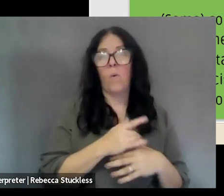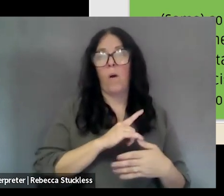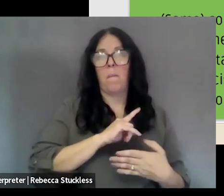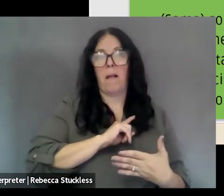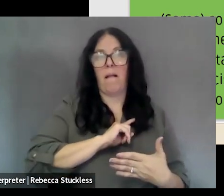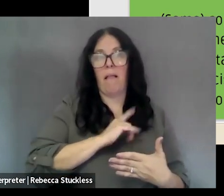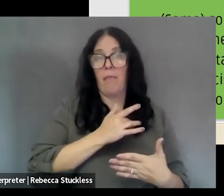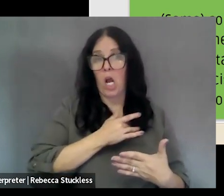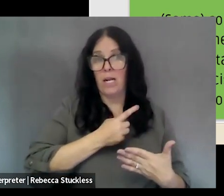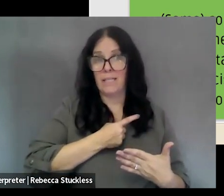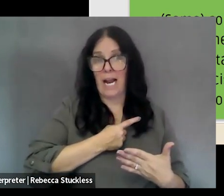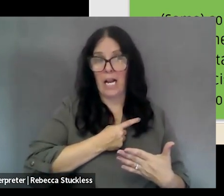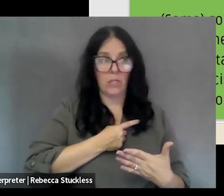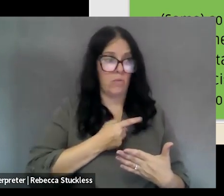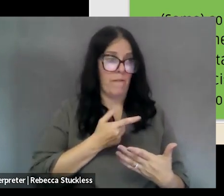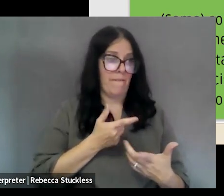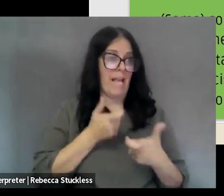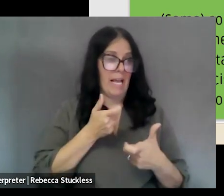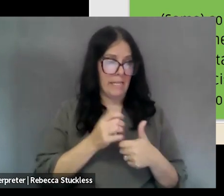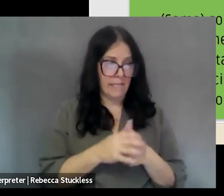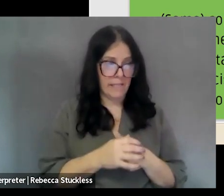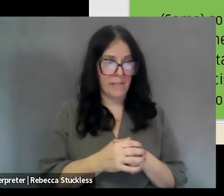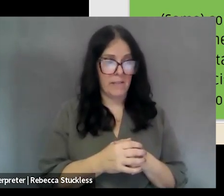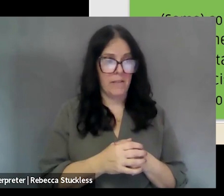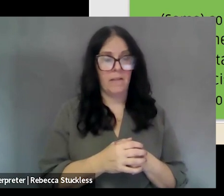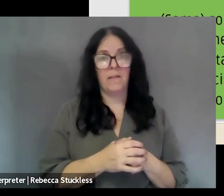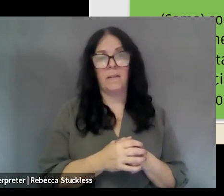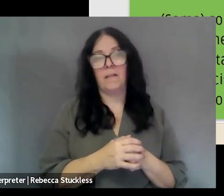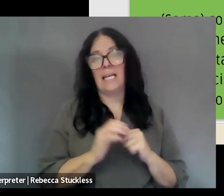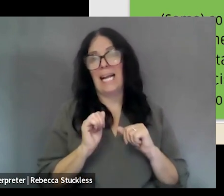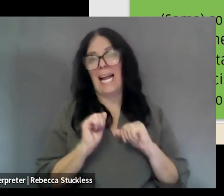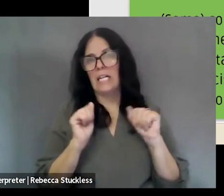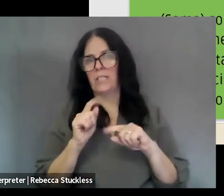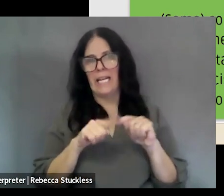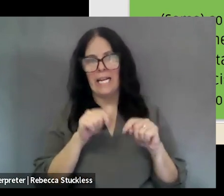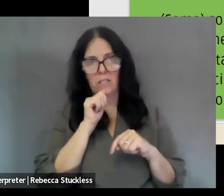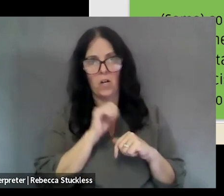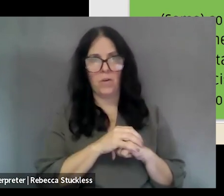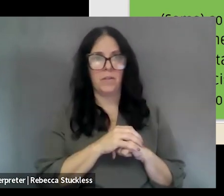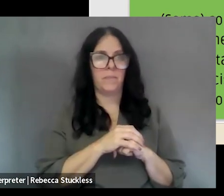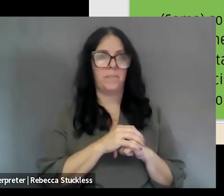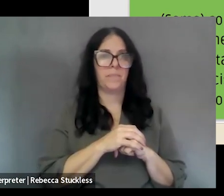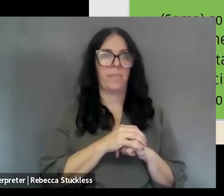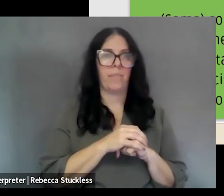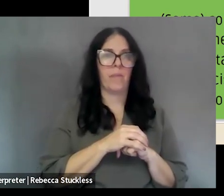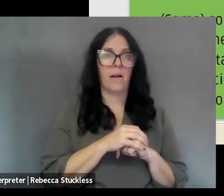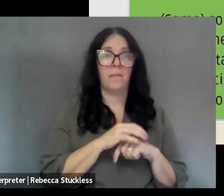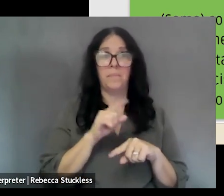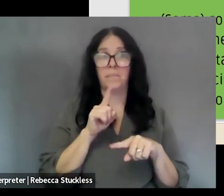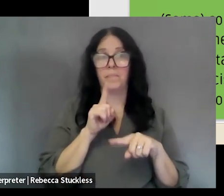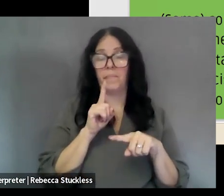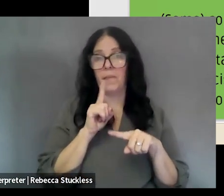the heart, it beating too fast, exercise intolerance, unable to sustain any physical